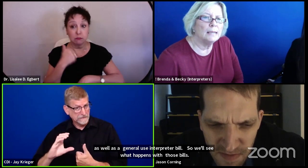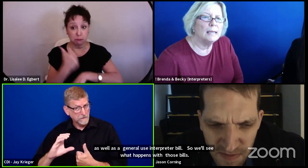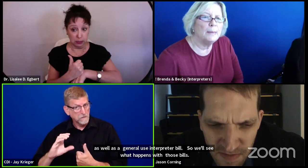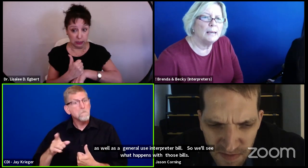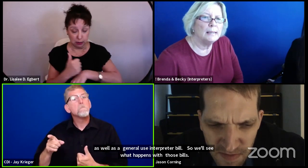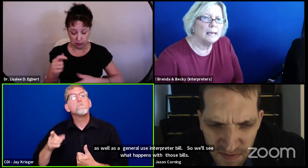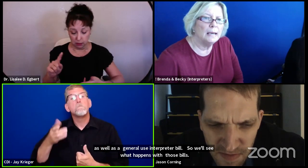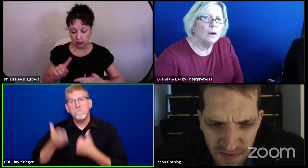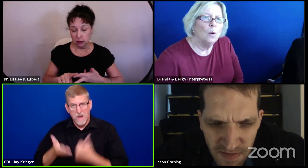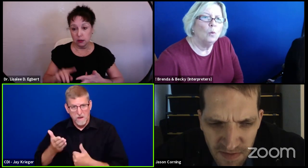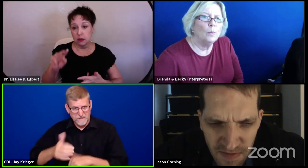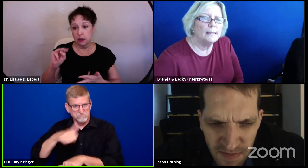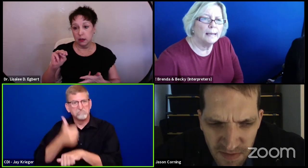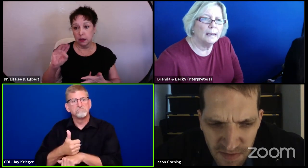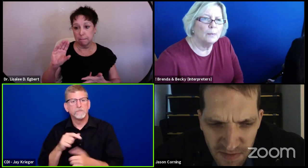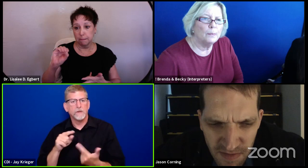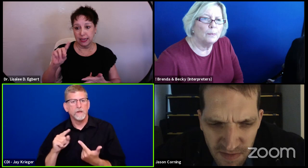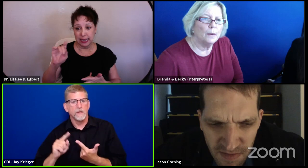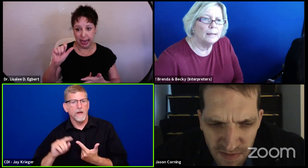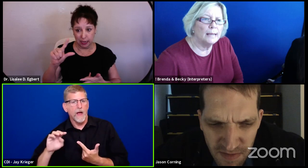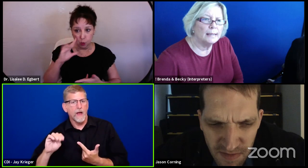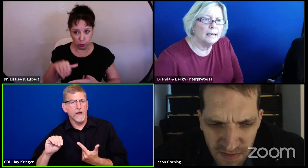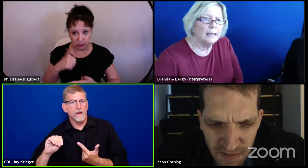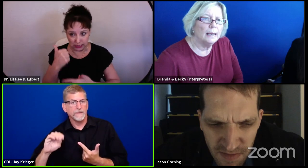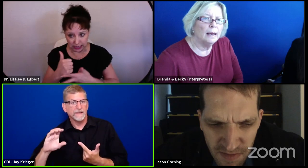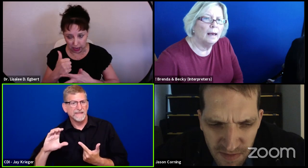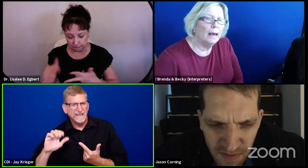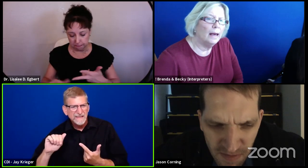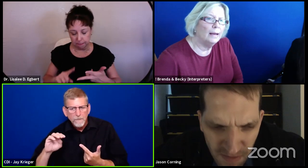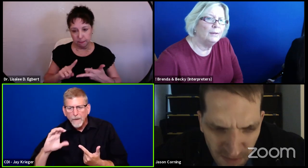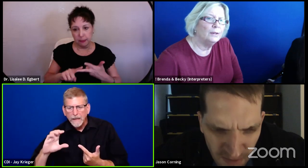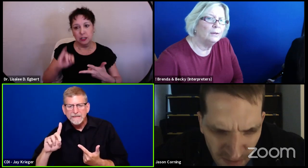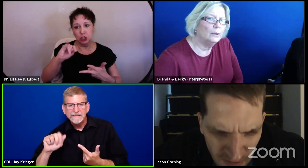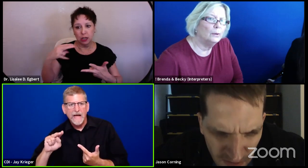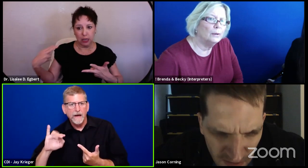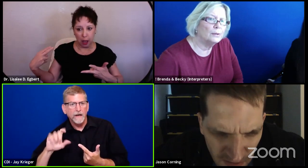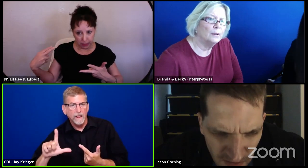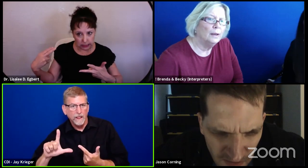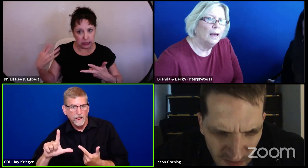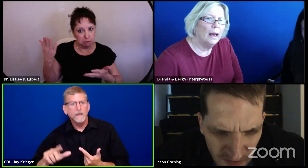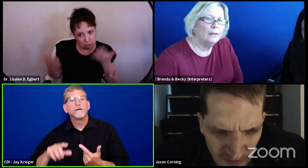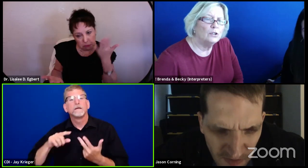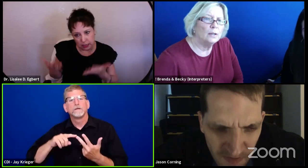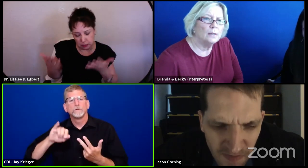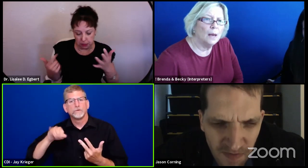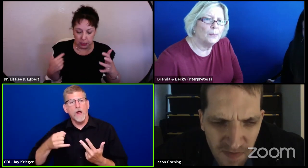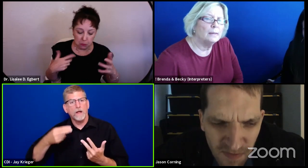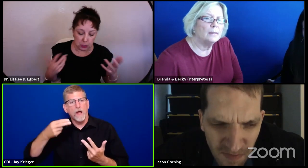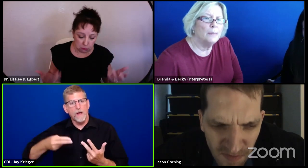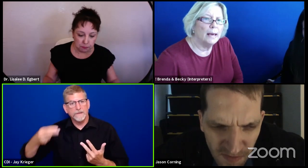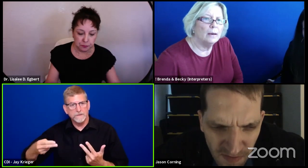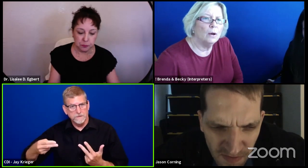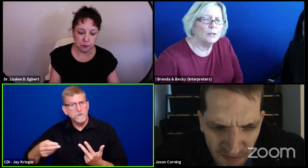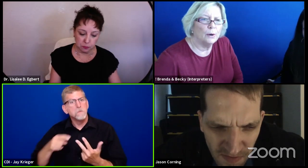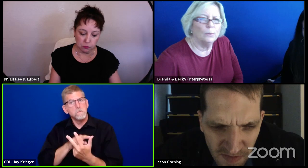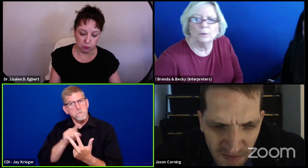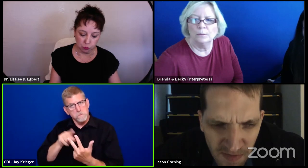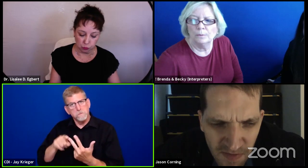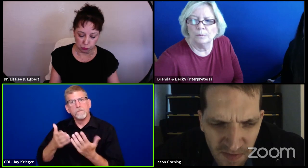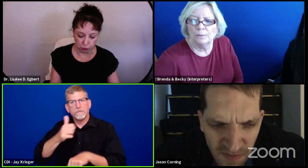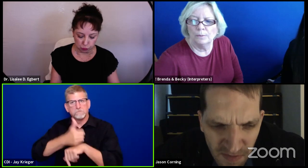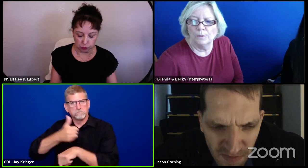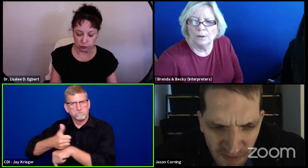CCBC will be setting up a testing, and Johns Hopkins may also.